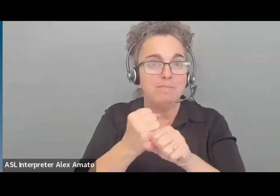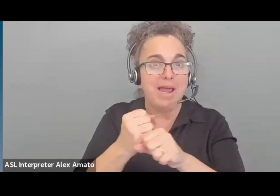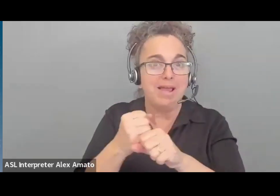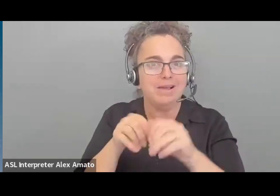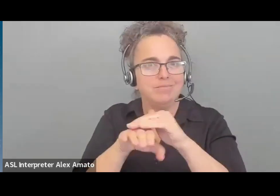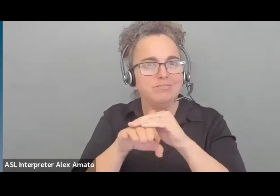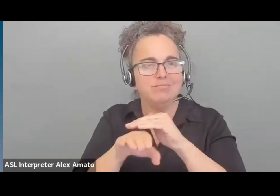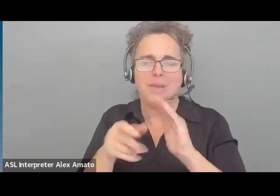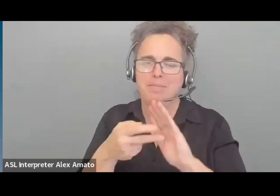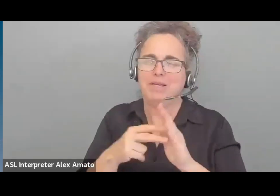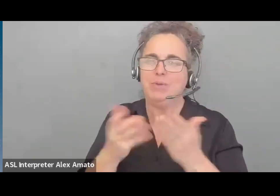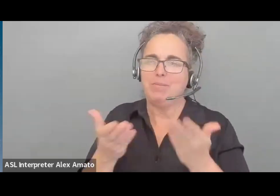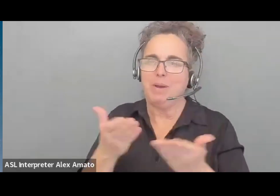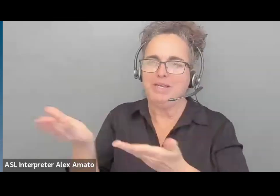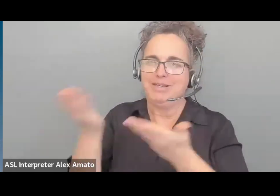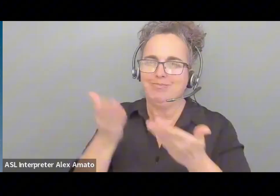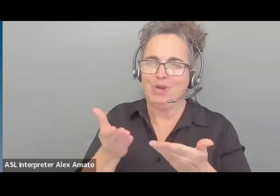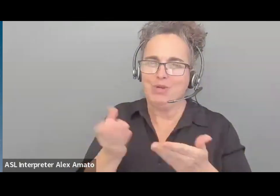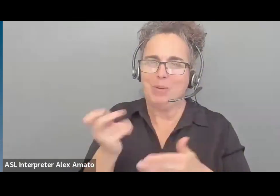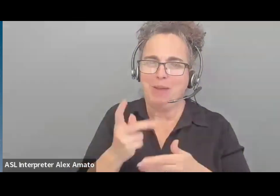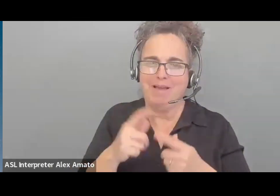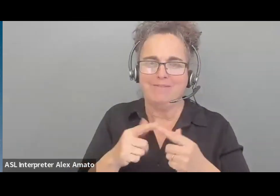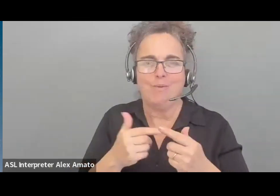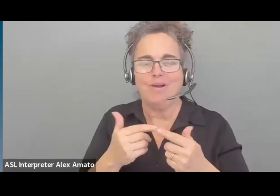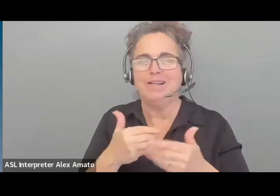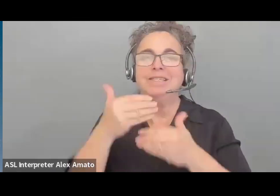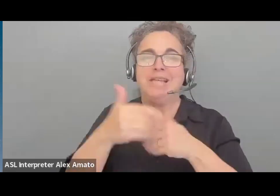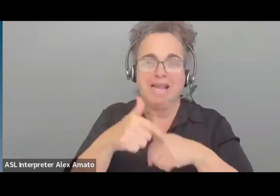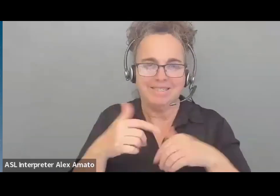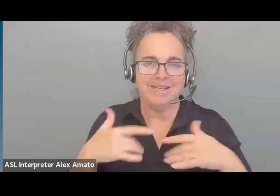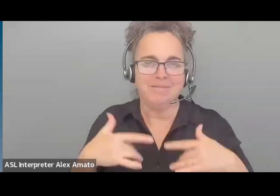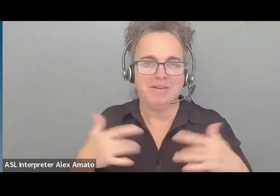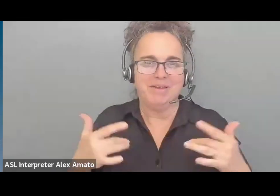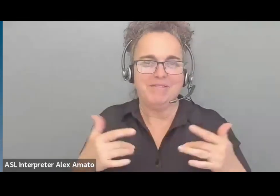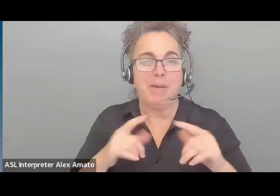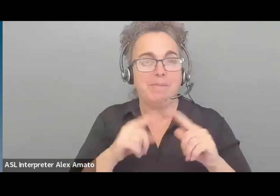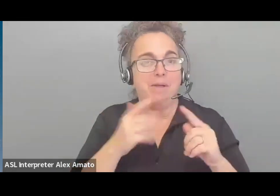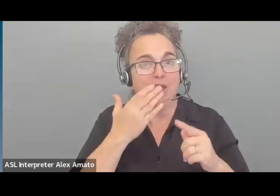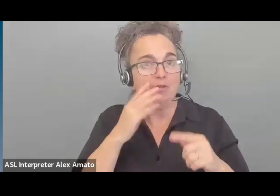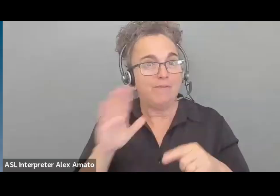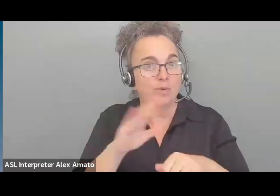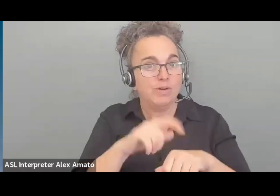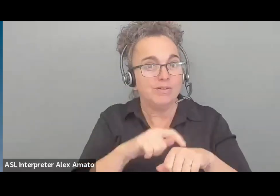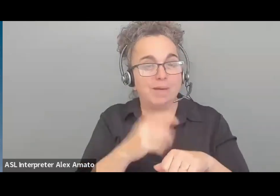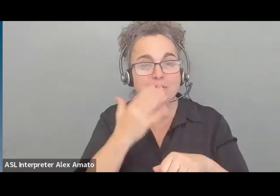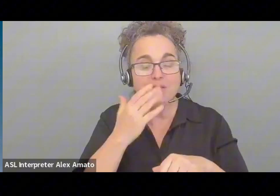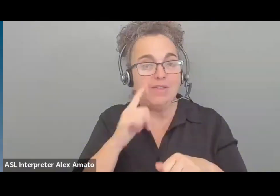to bring you back for another event. So thank you so much for your time. To everyone in the audience, thank you for sticking with us.